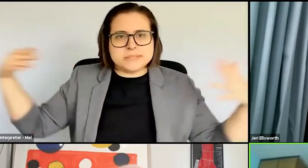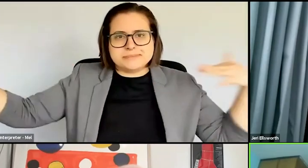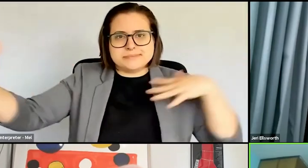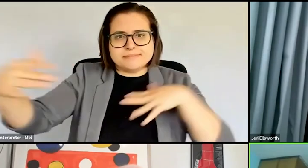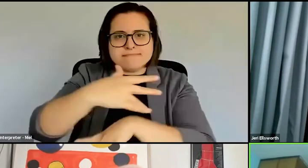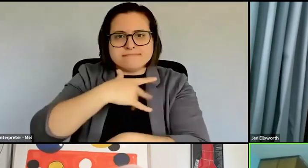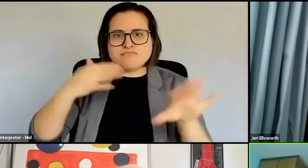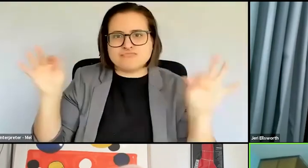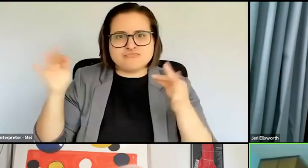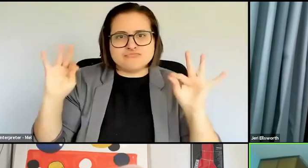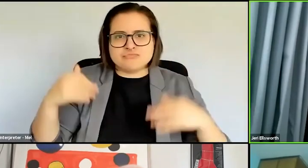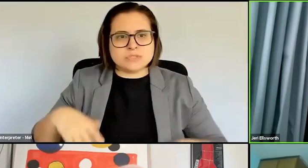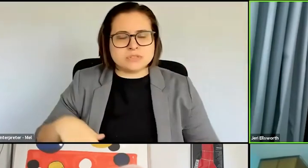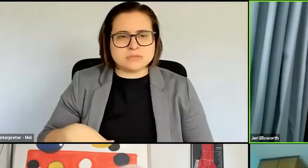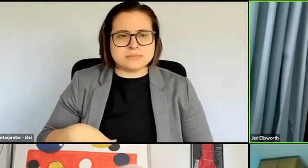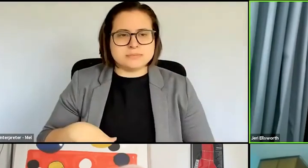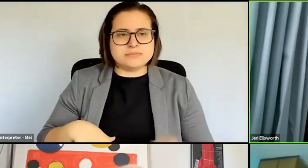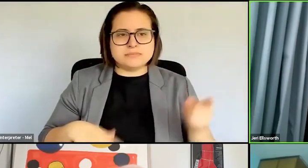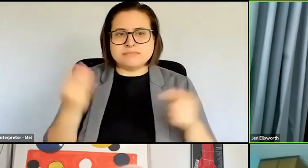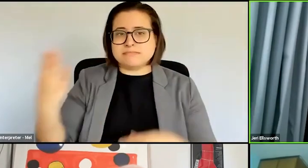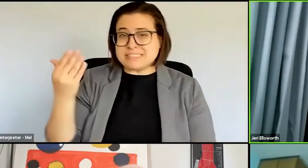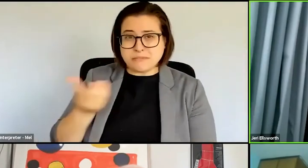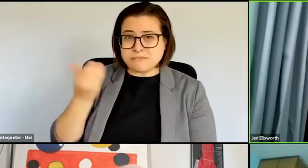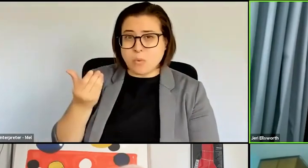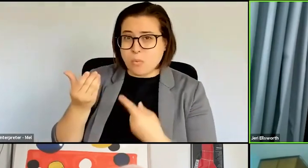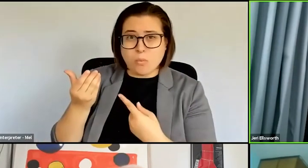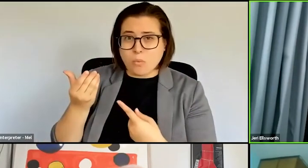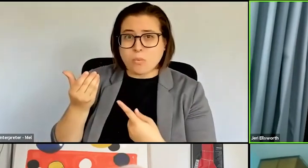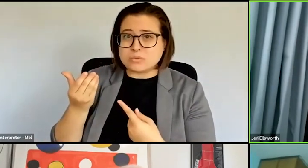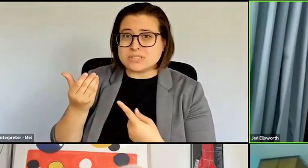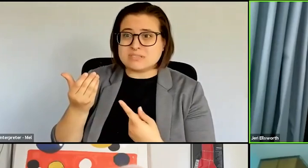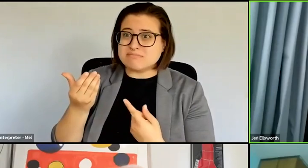I would say cell phones are absolutely deadly you know, you just